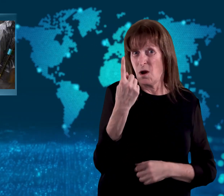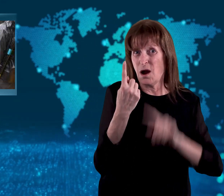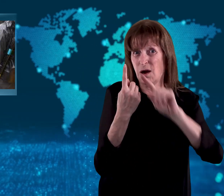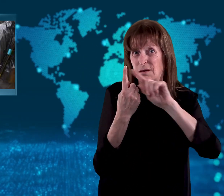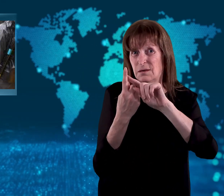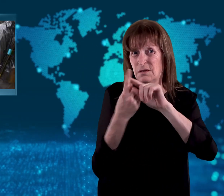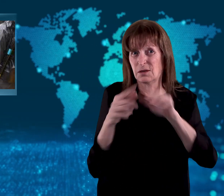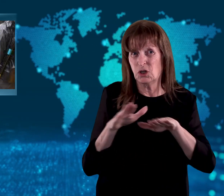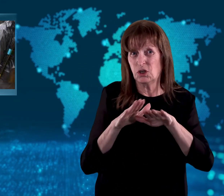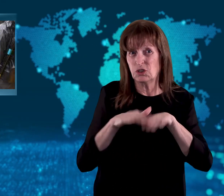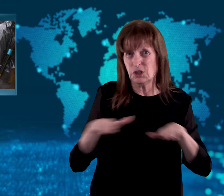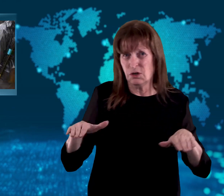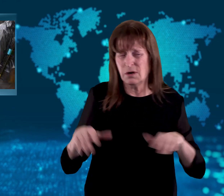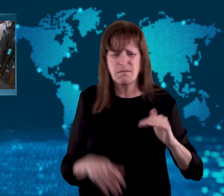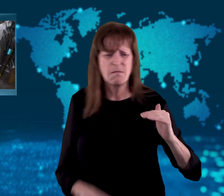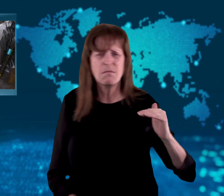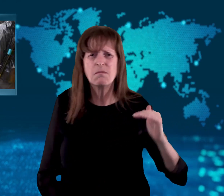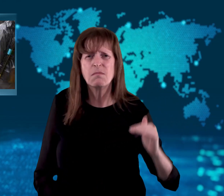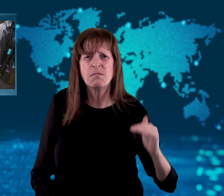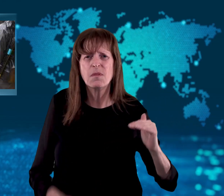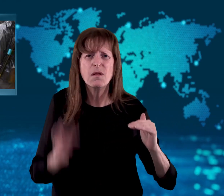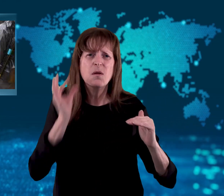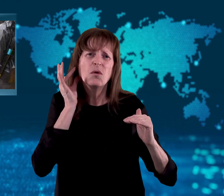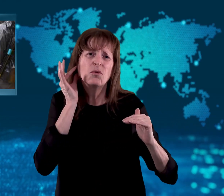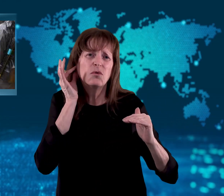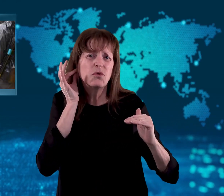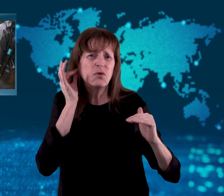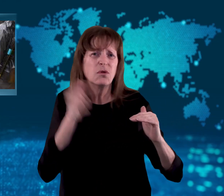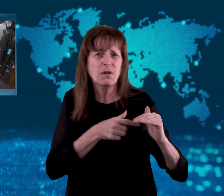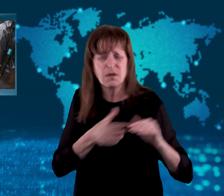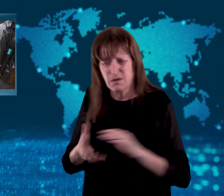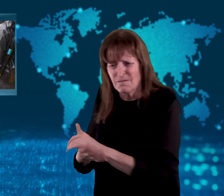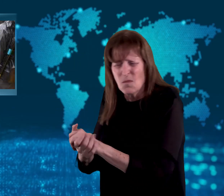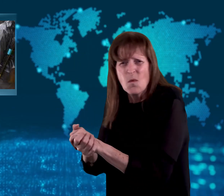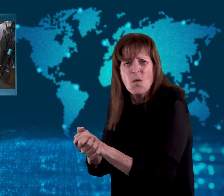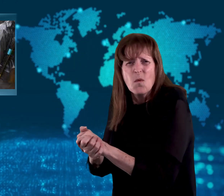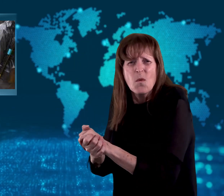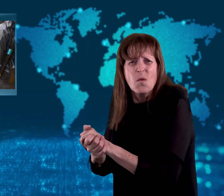One of those children was a little girl grabbing hold of her dead mother.